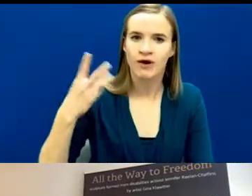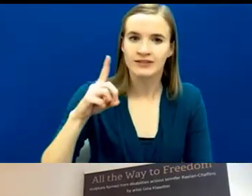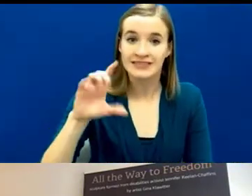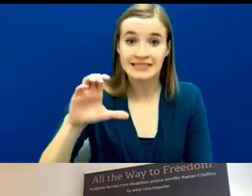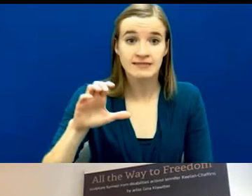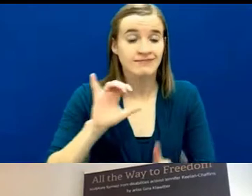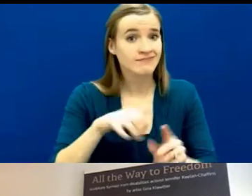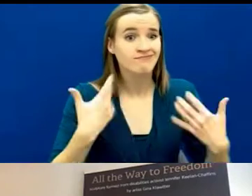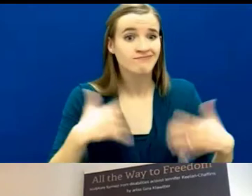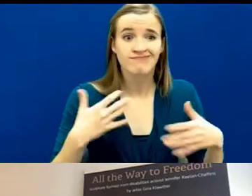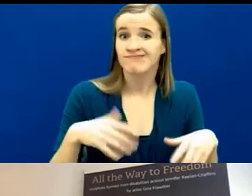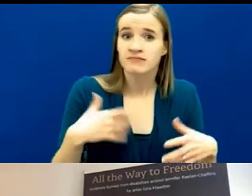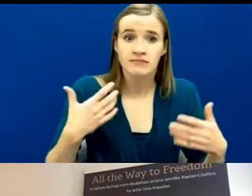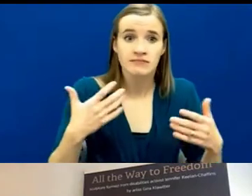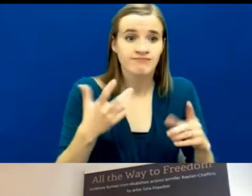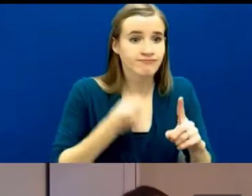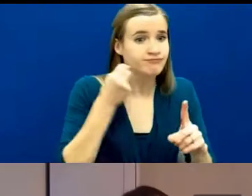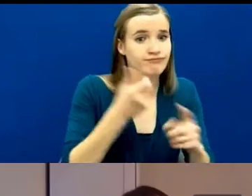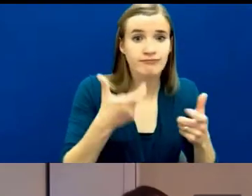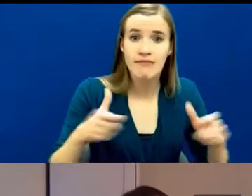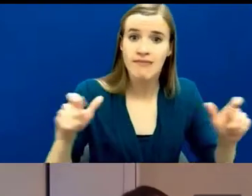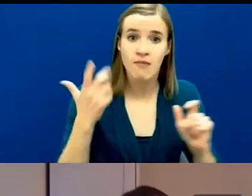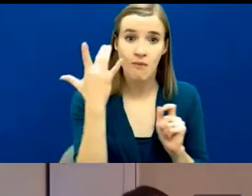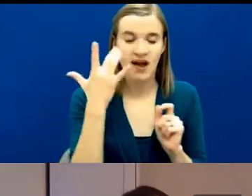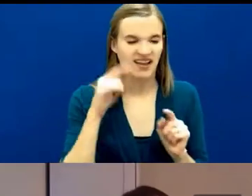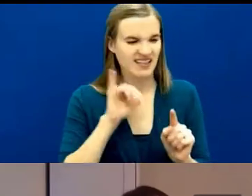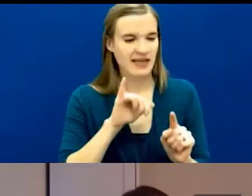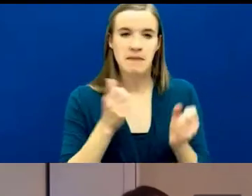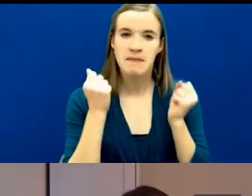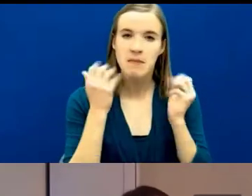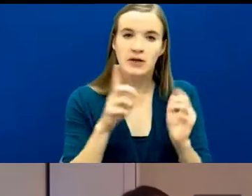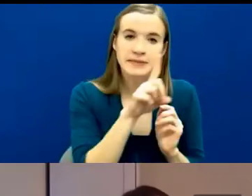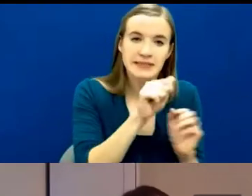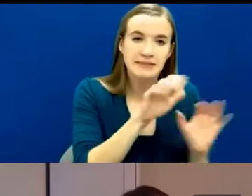together, in a single action, there had been some actions that people who were